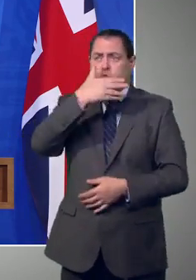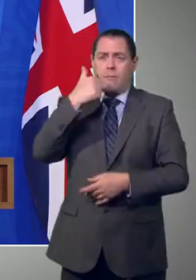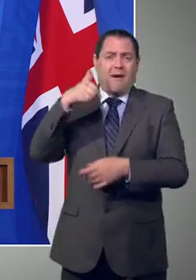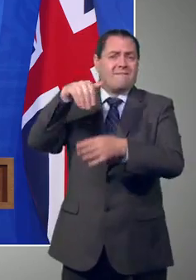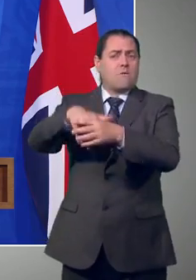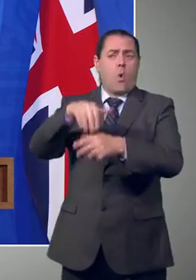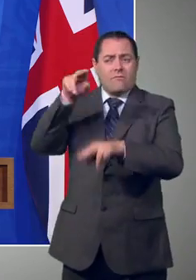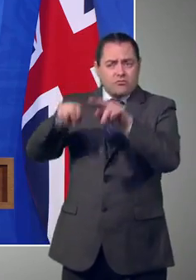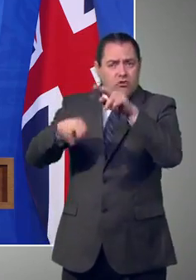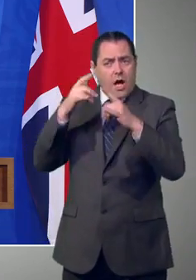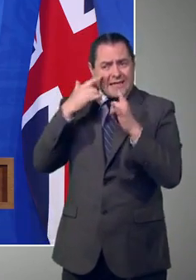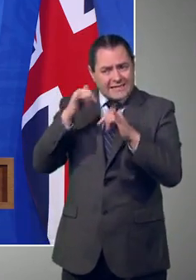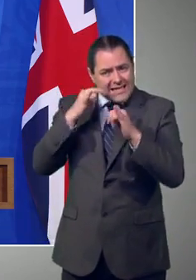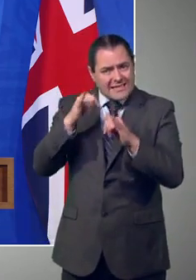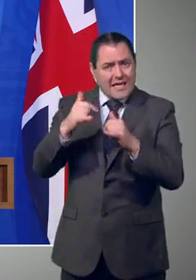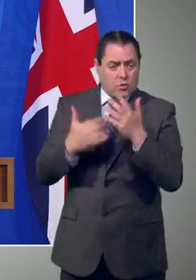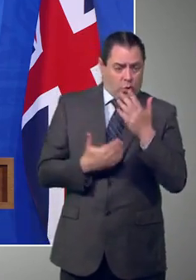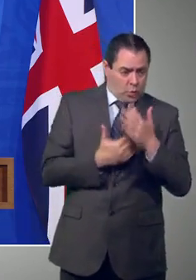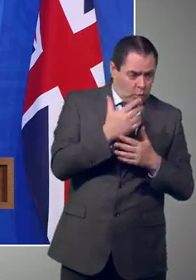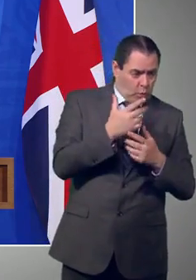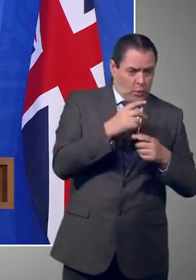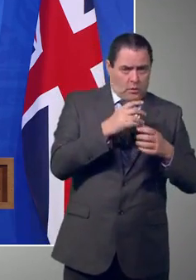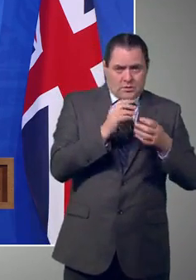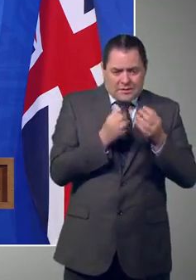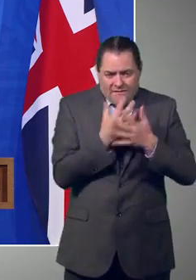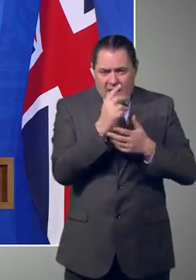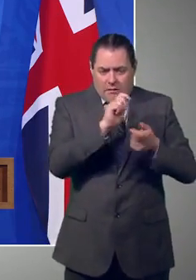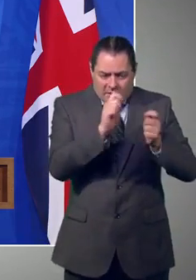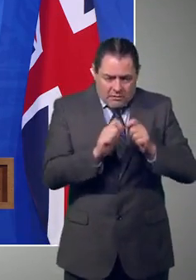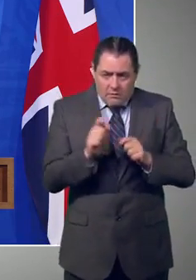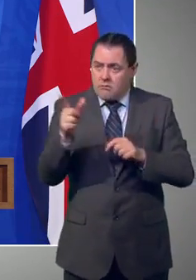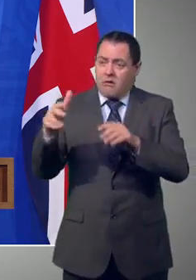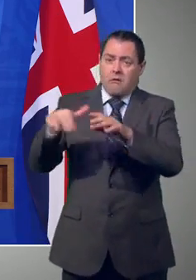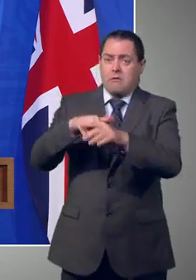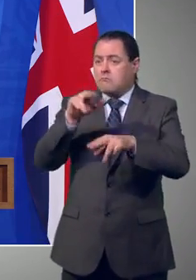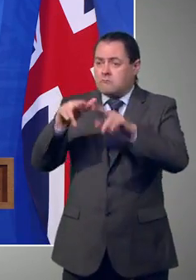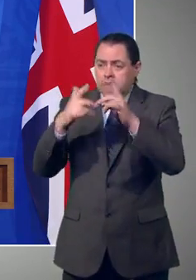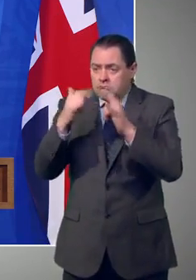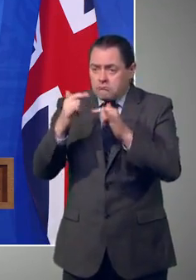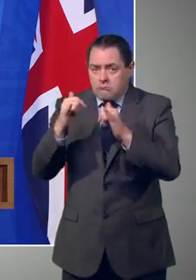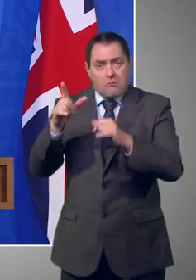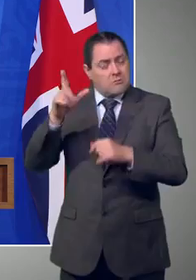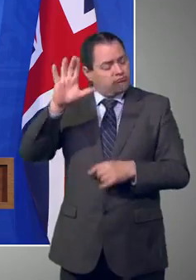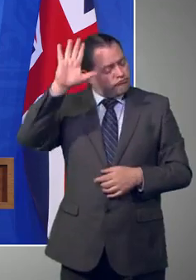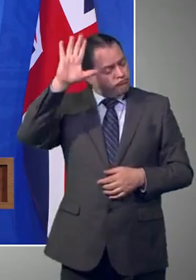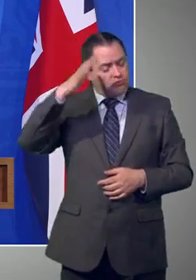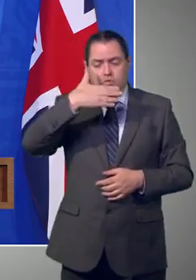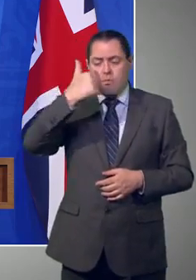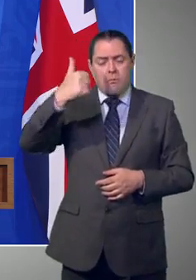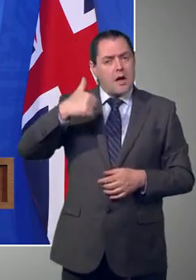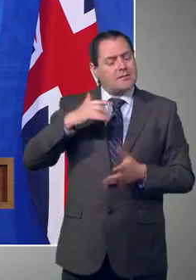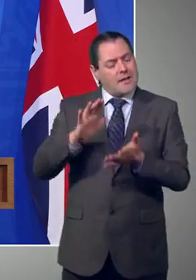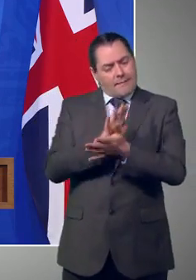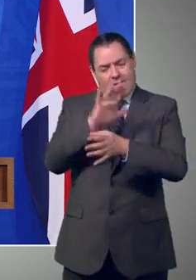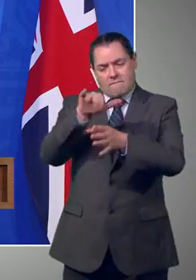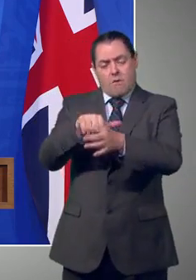who are prepared to take part in clinical trials and they've signed up to say that they're